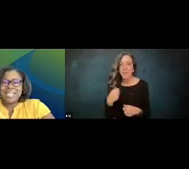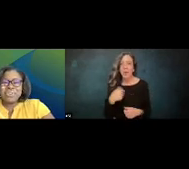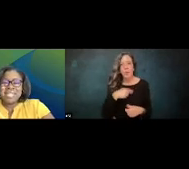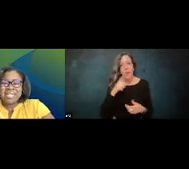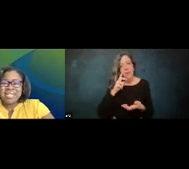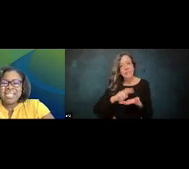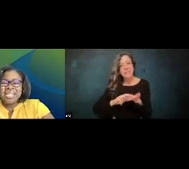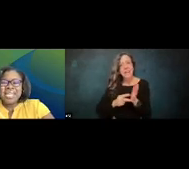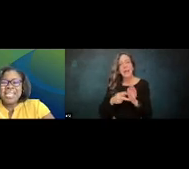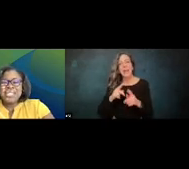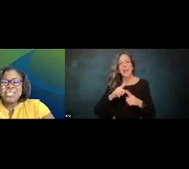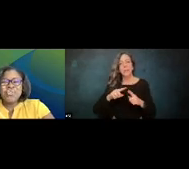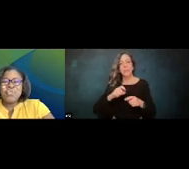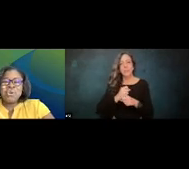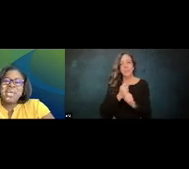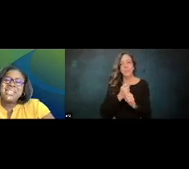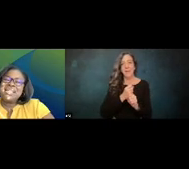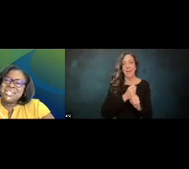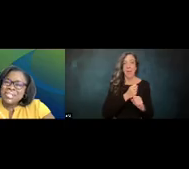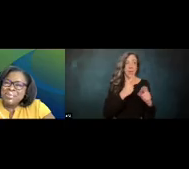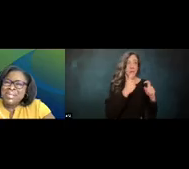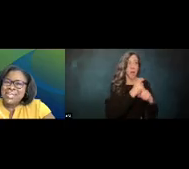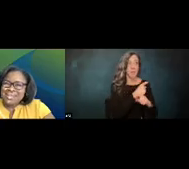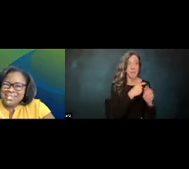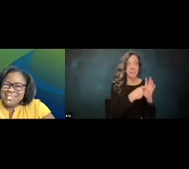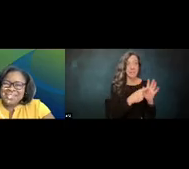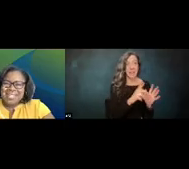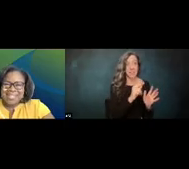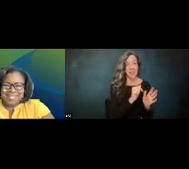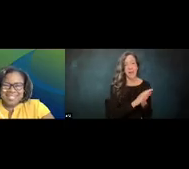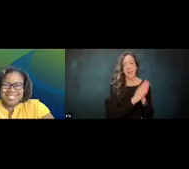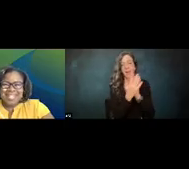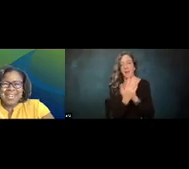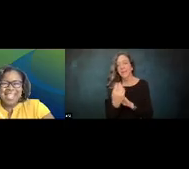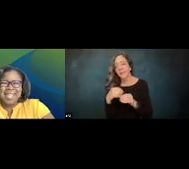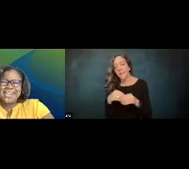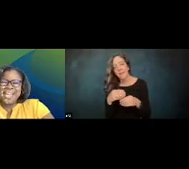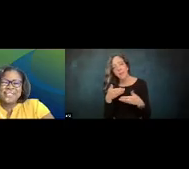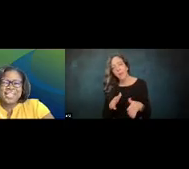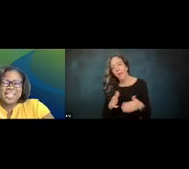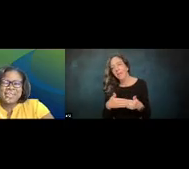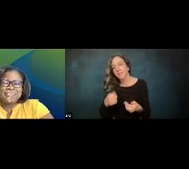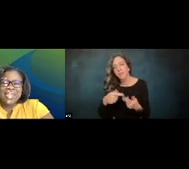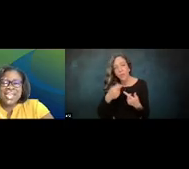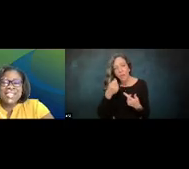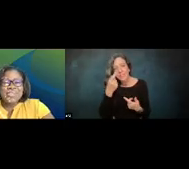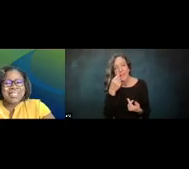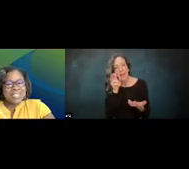indicator data into a format that's a little bit easier to understand and navigate. So,